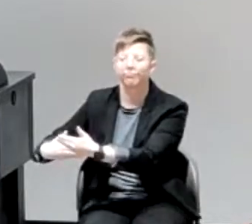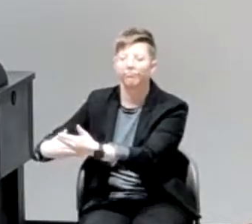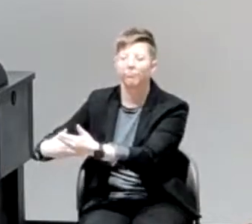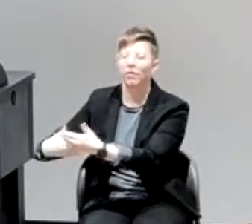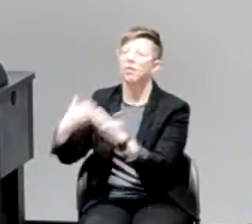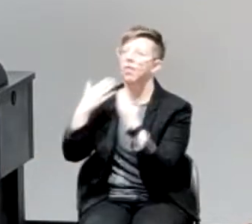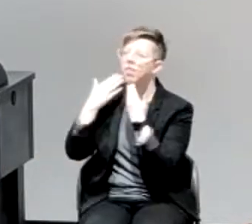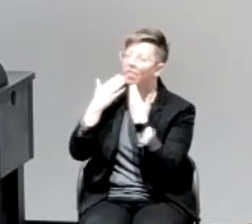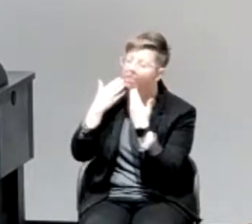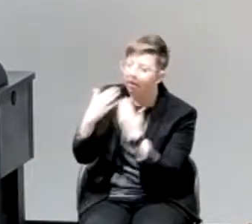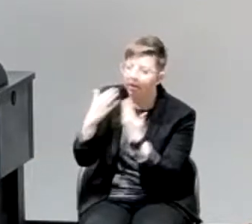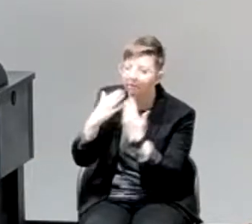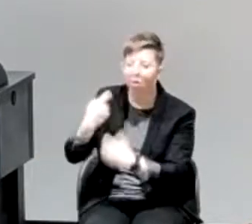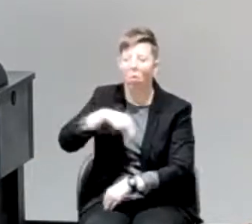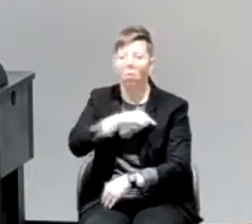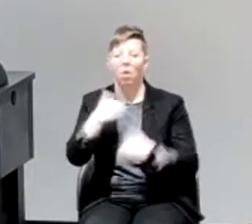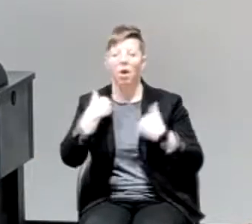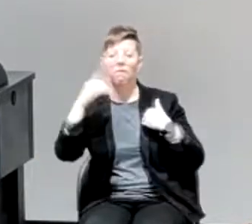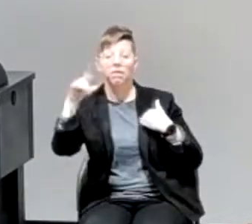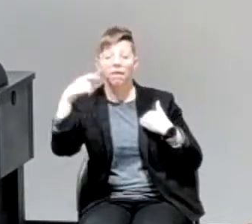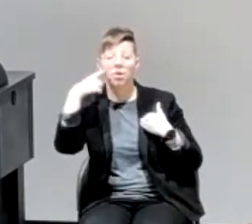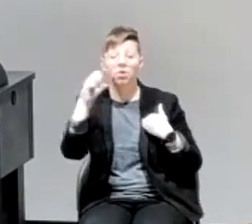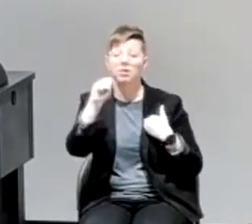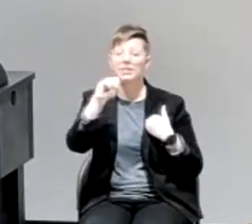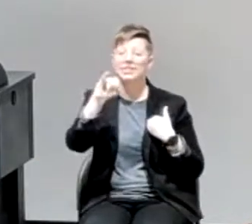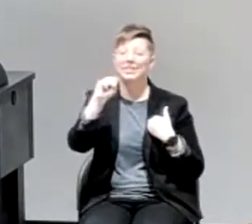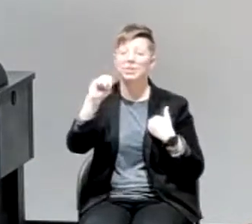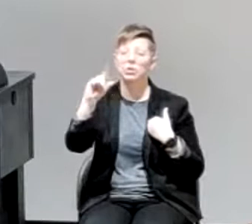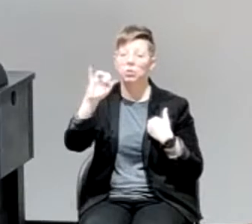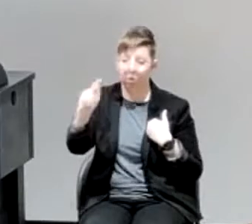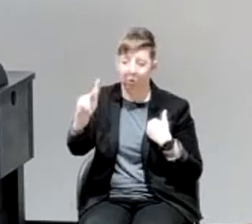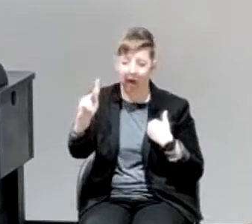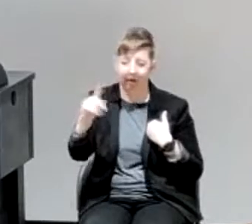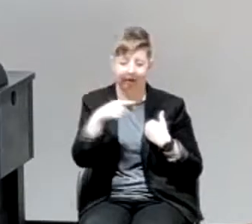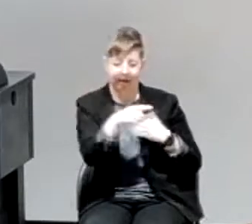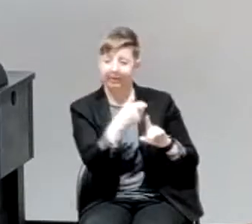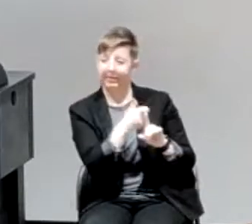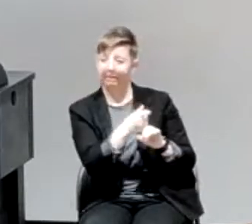It takes one to declare it and we had governor Sandoval that declared